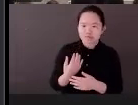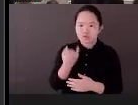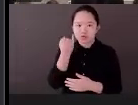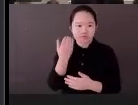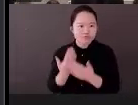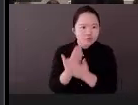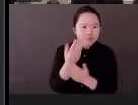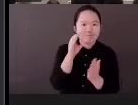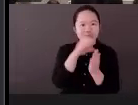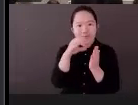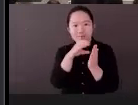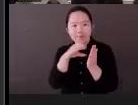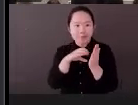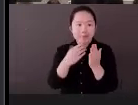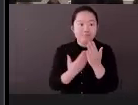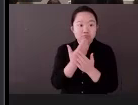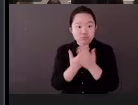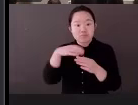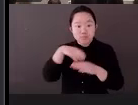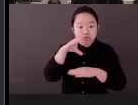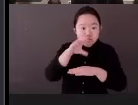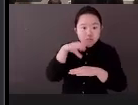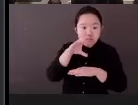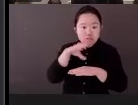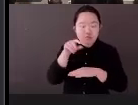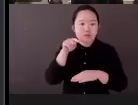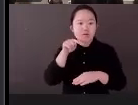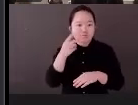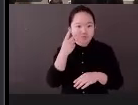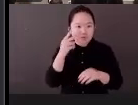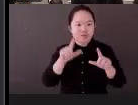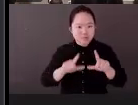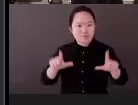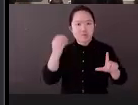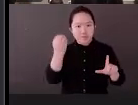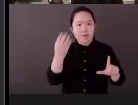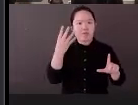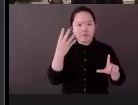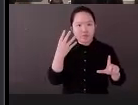Those rectangles are things that